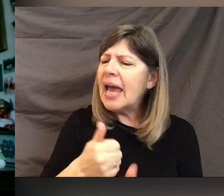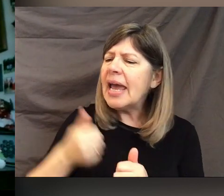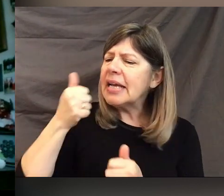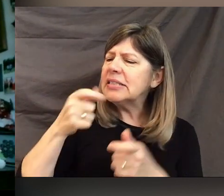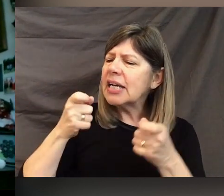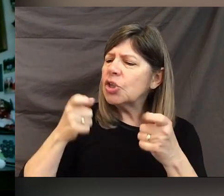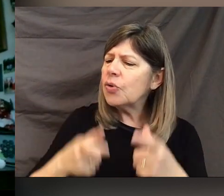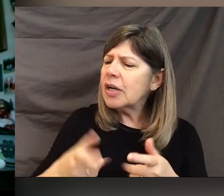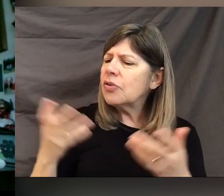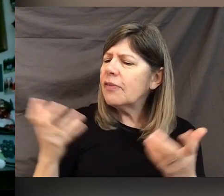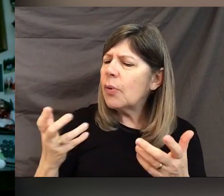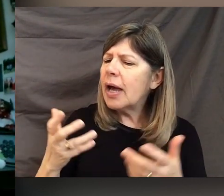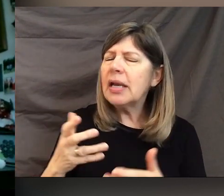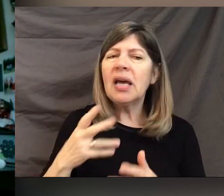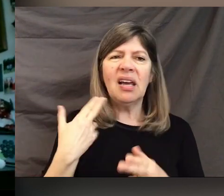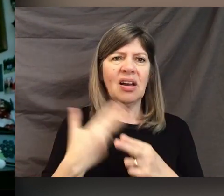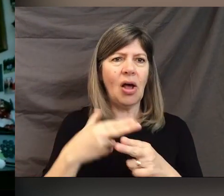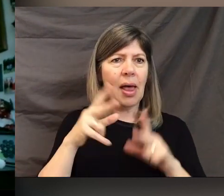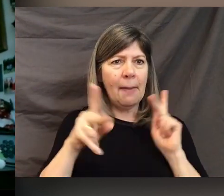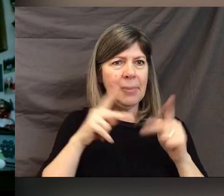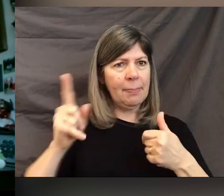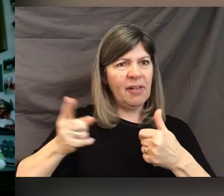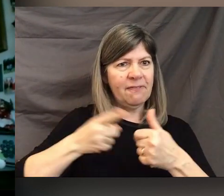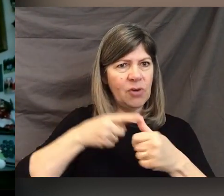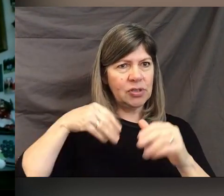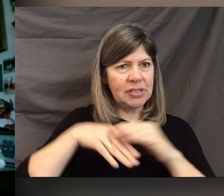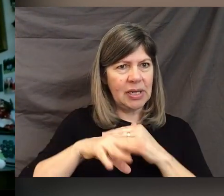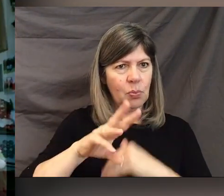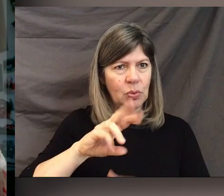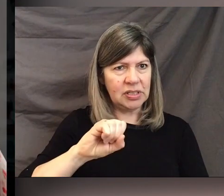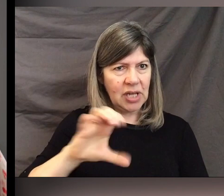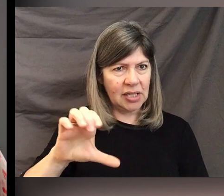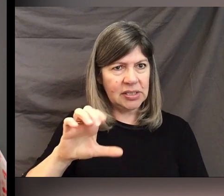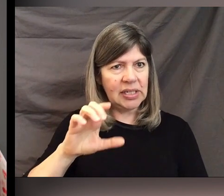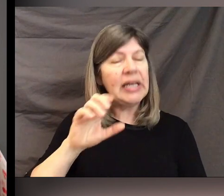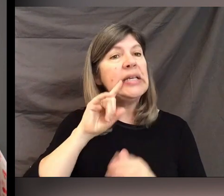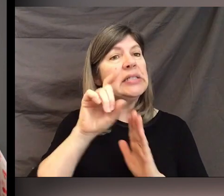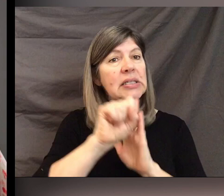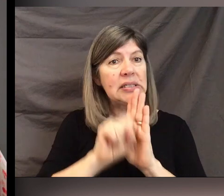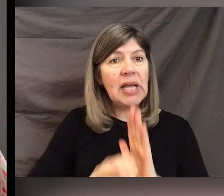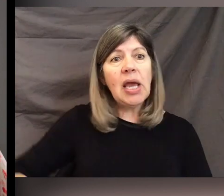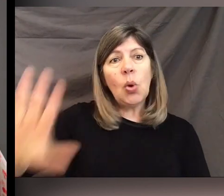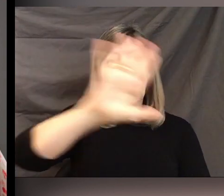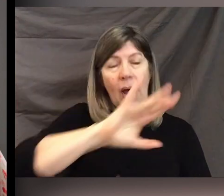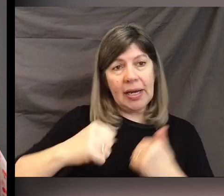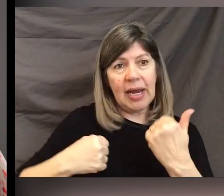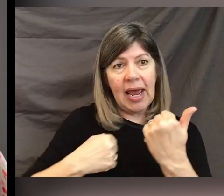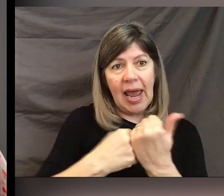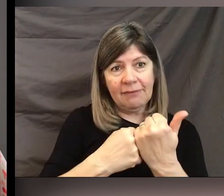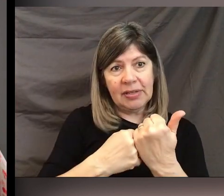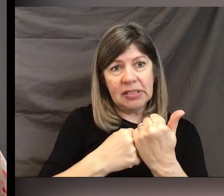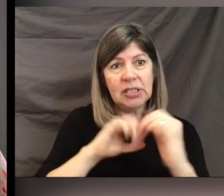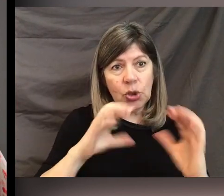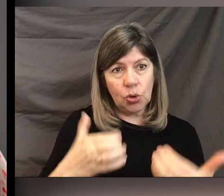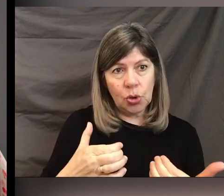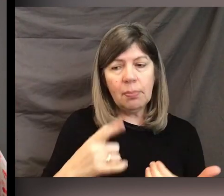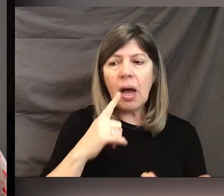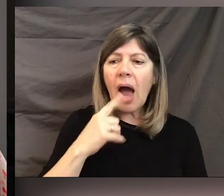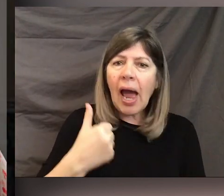Of People First of Wisconsin, which is a state-wide advocacy group. My role is to help self-advocates find their voice.